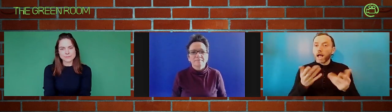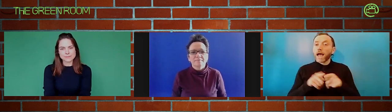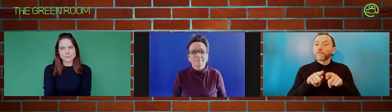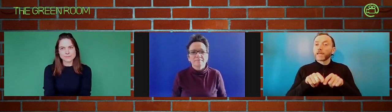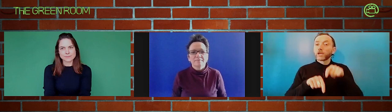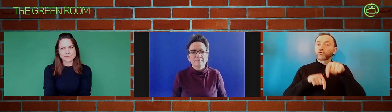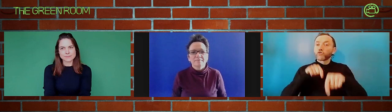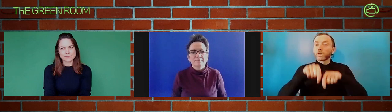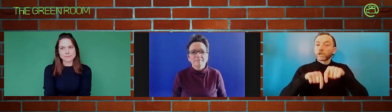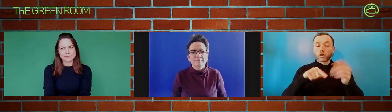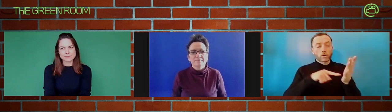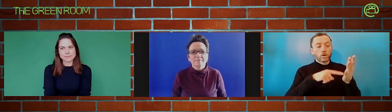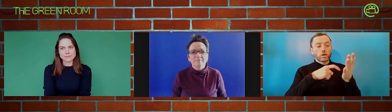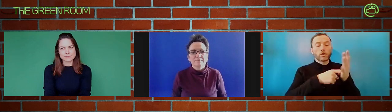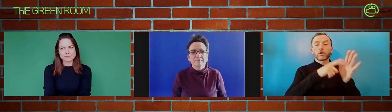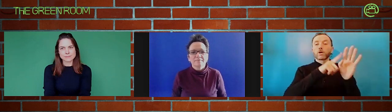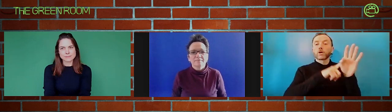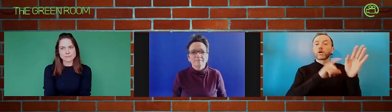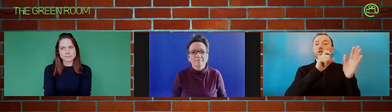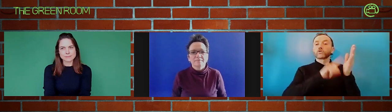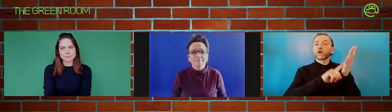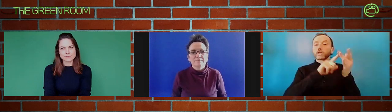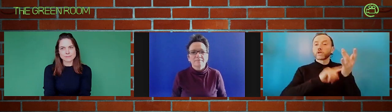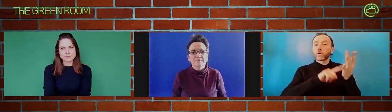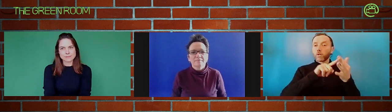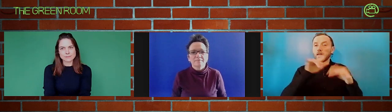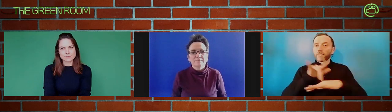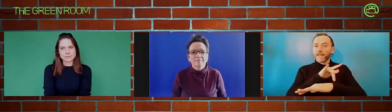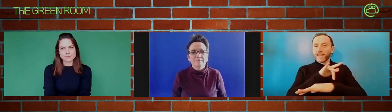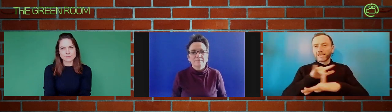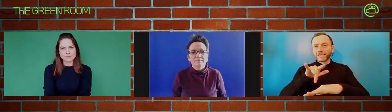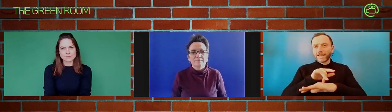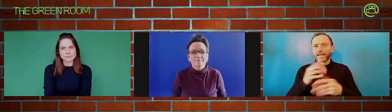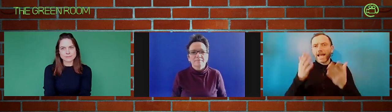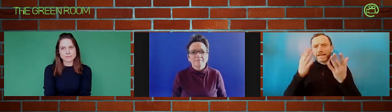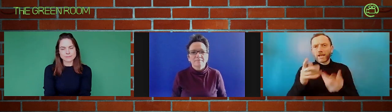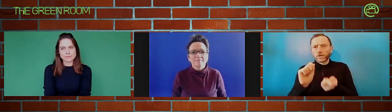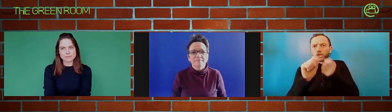as it was then called. it's now The Kiln